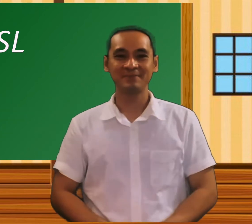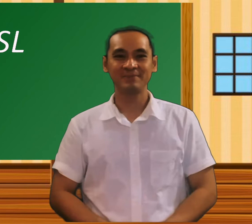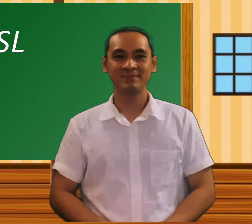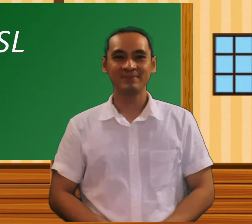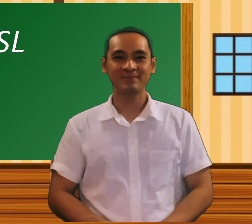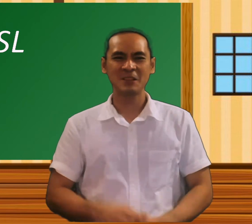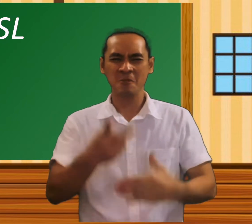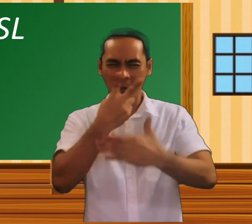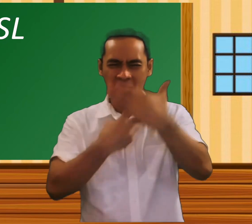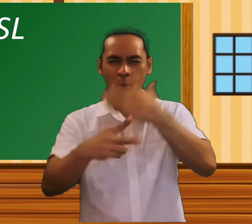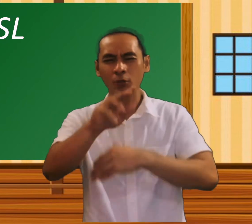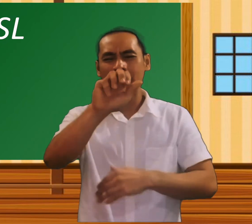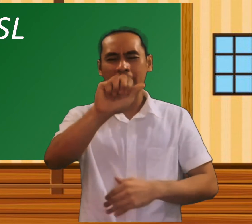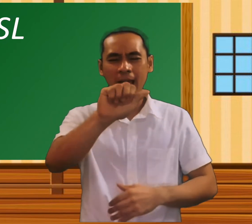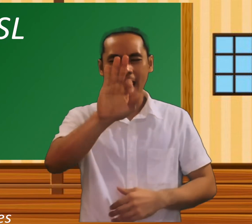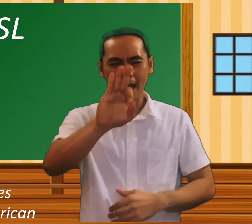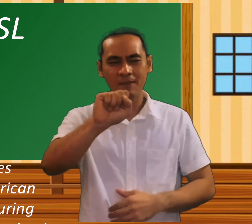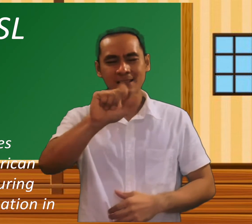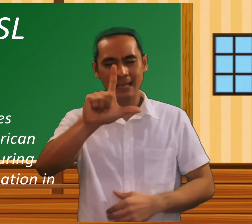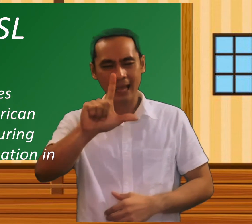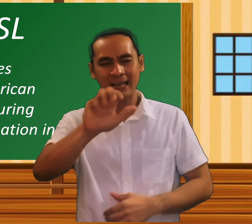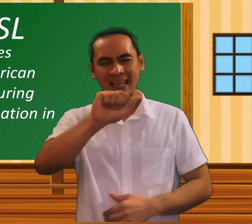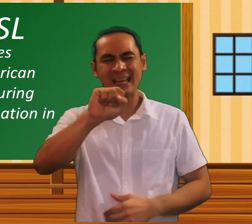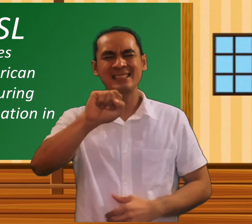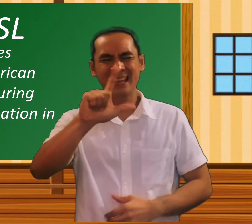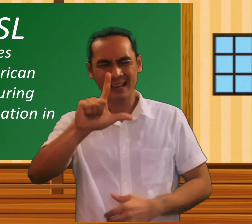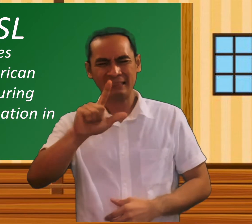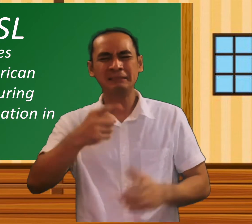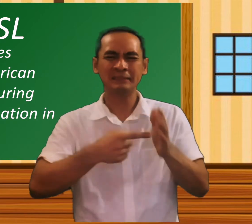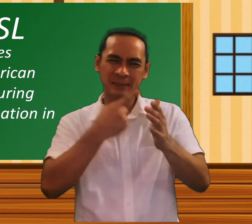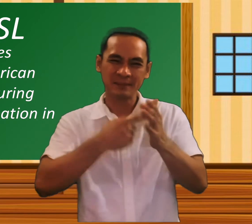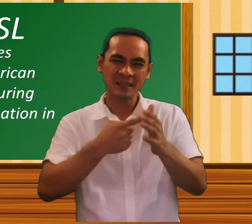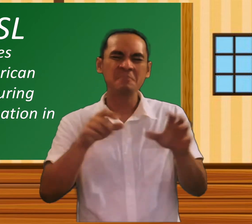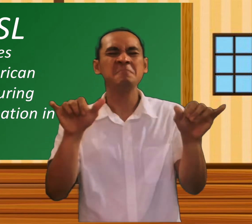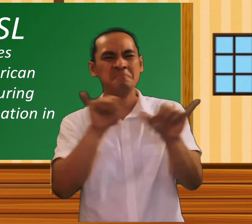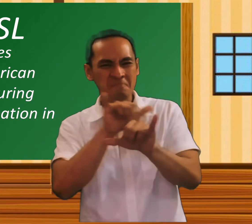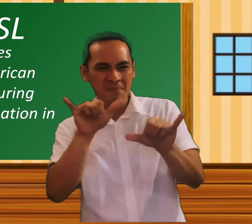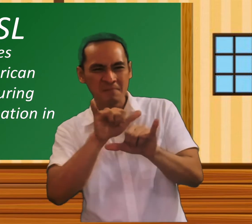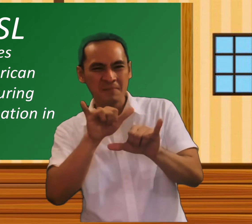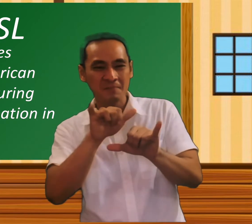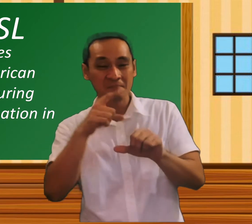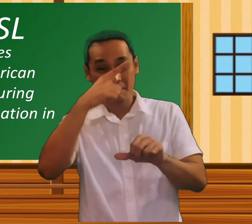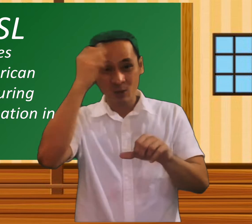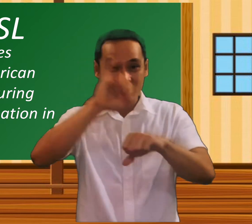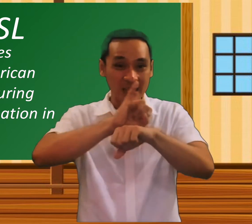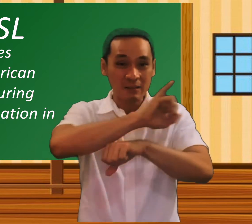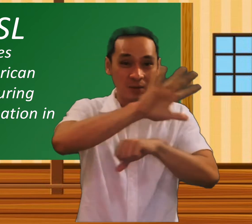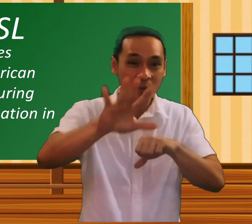there are similarities between fsl and asl because of the american education system